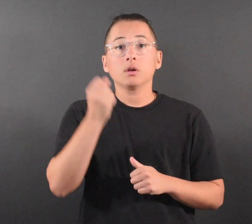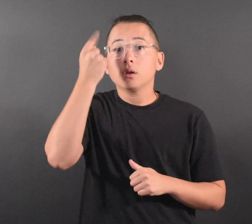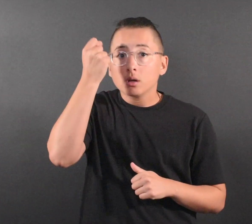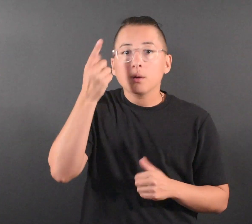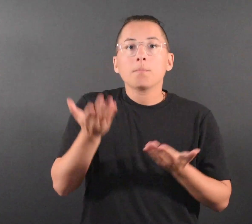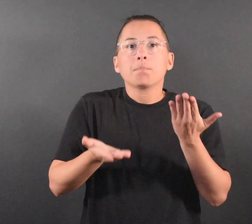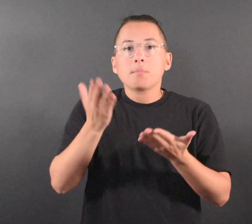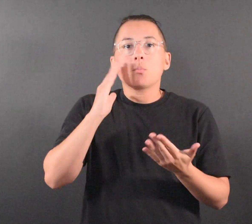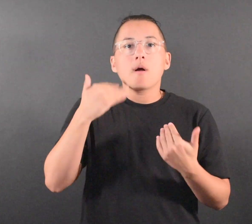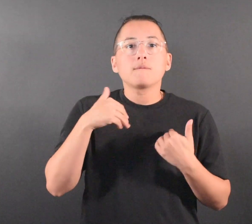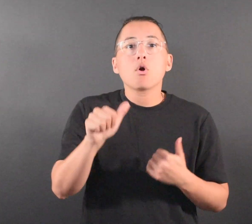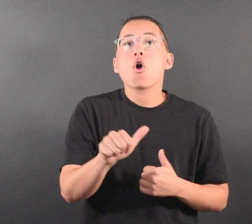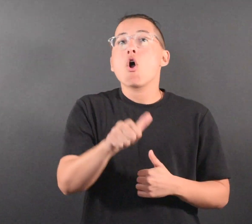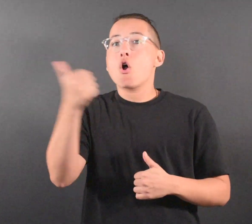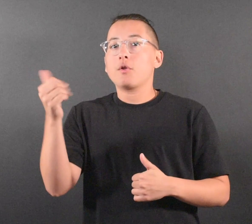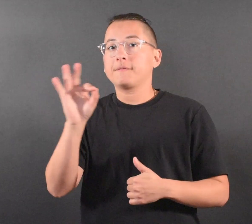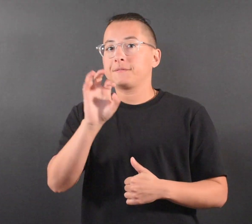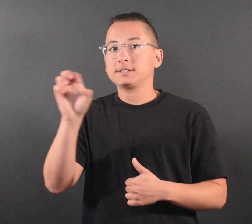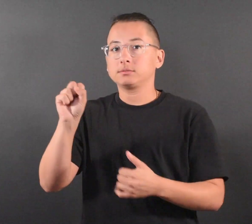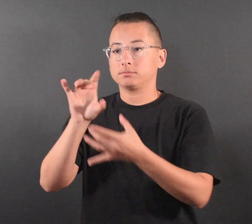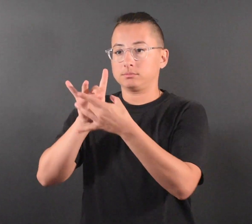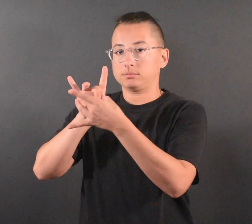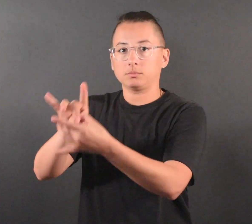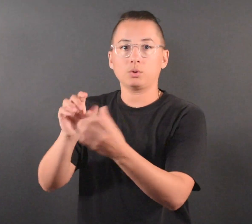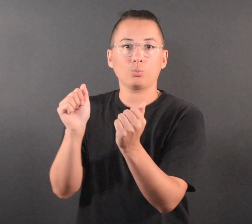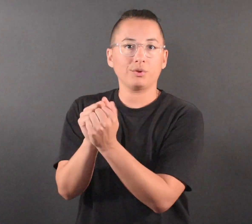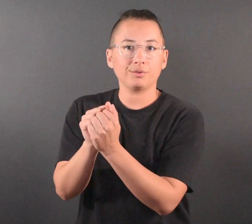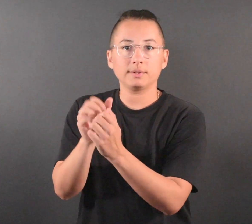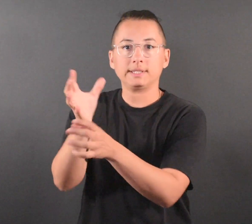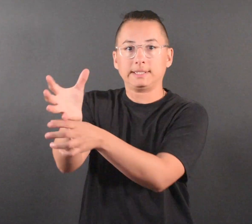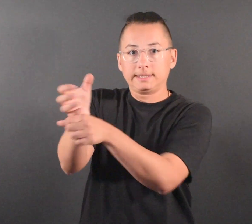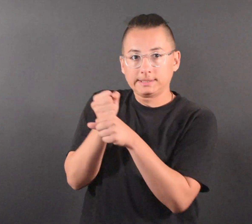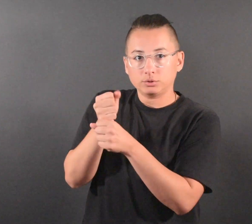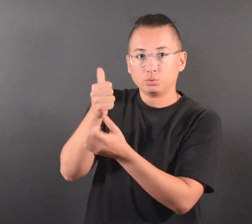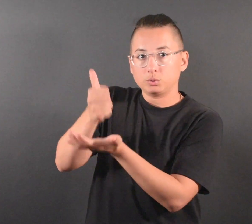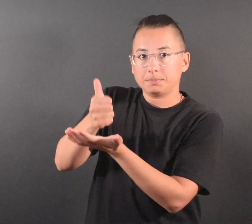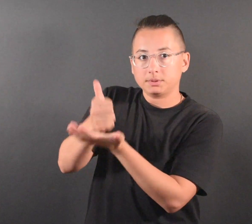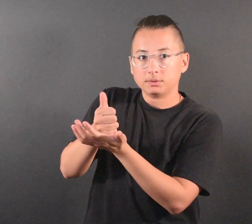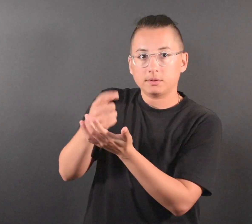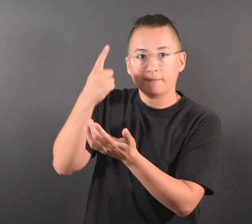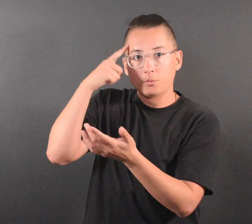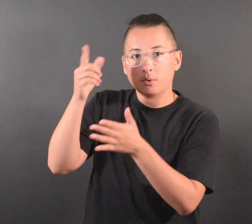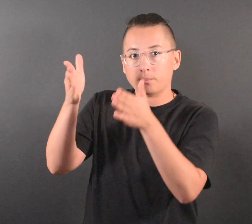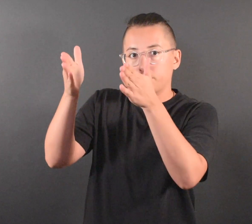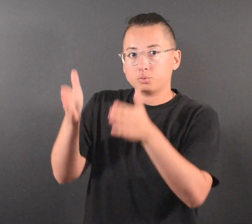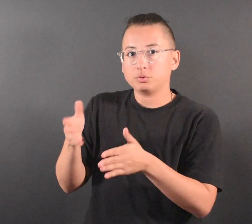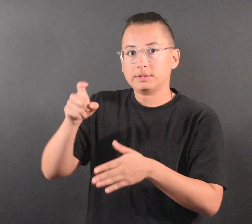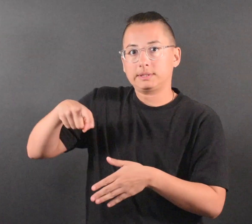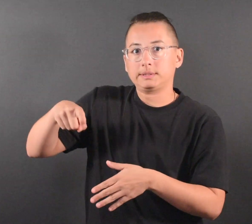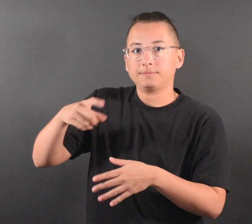But there may be other fees associated with getting the treatment that a person or an insurance company would need to pay.